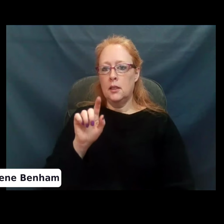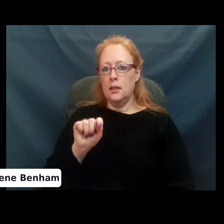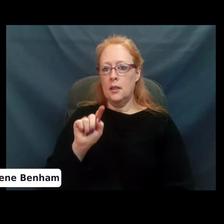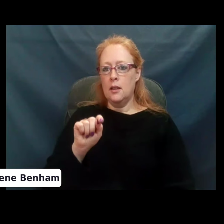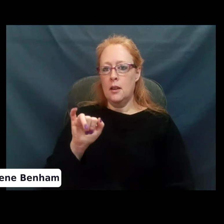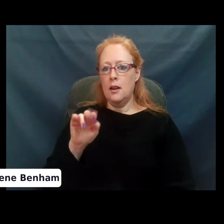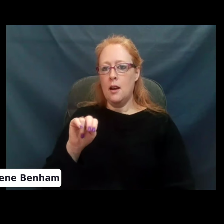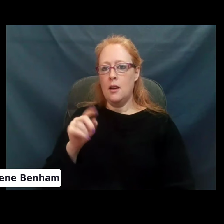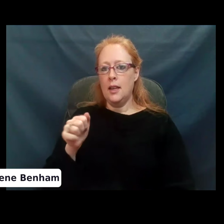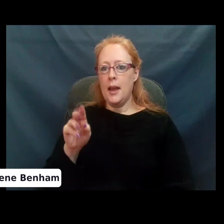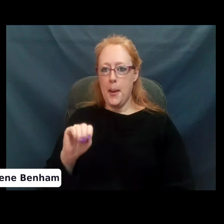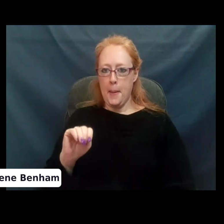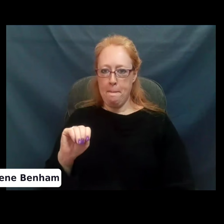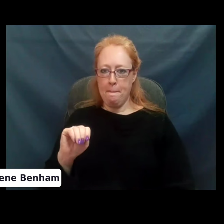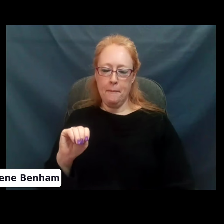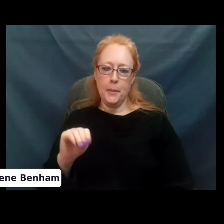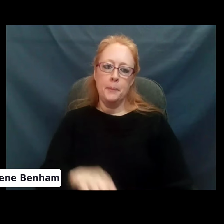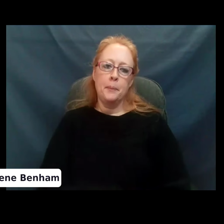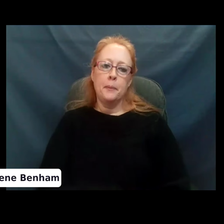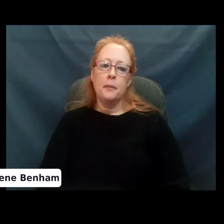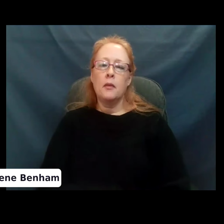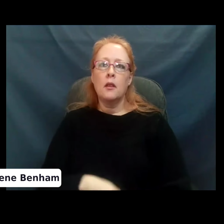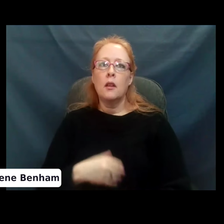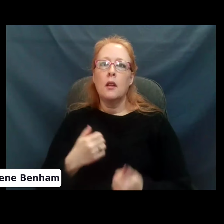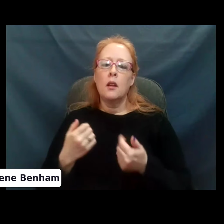Daniel: Sheriff of noting ham.